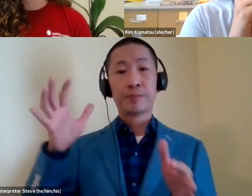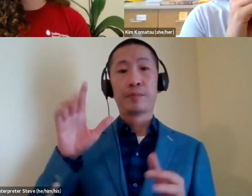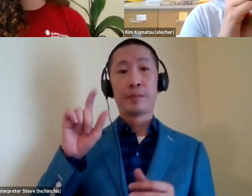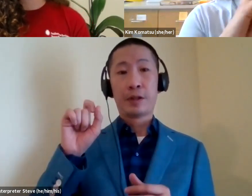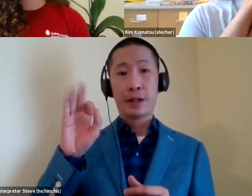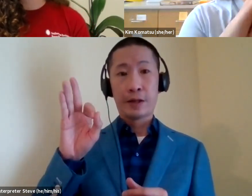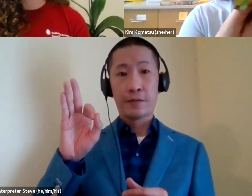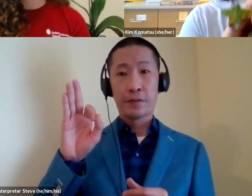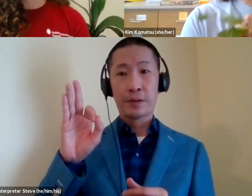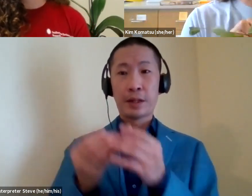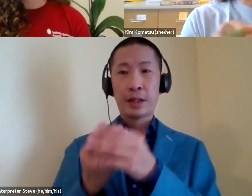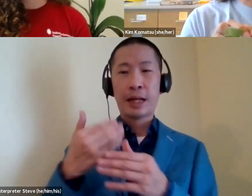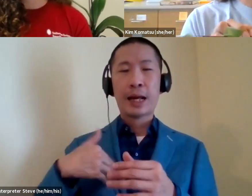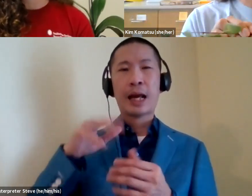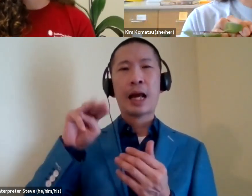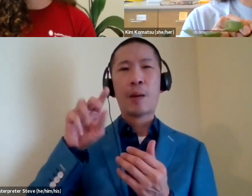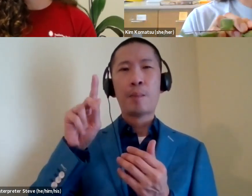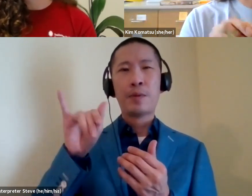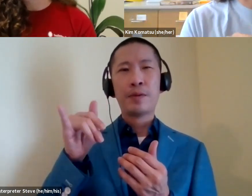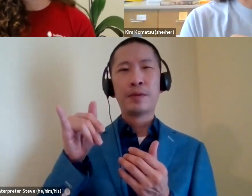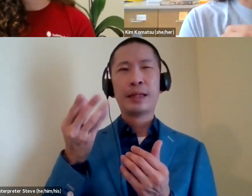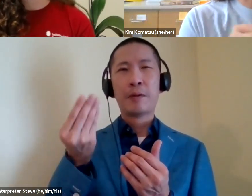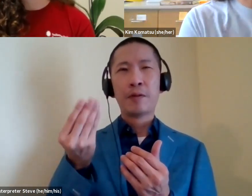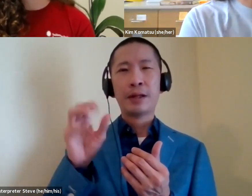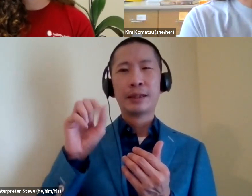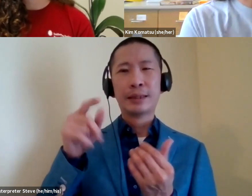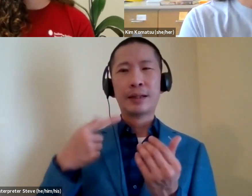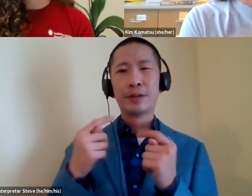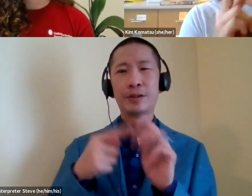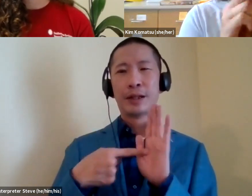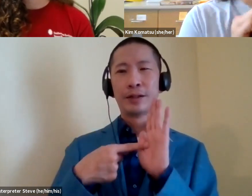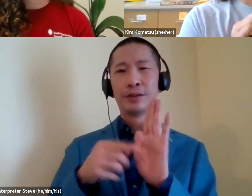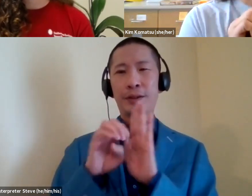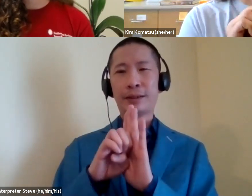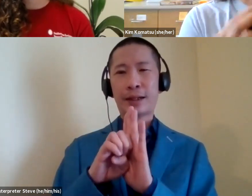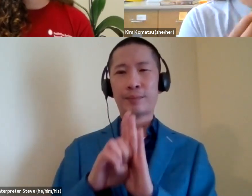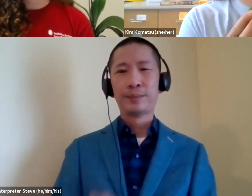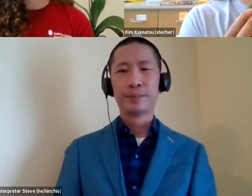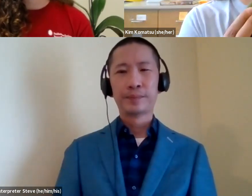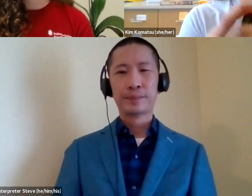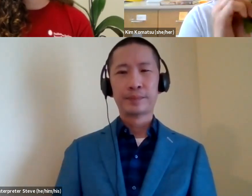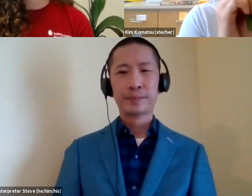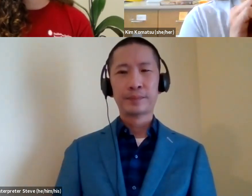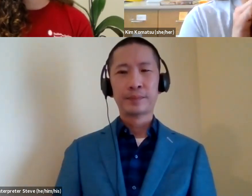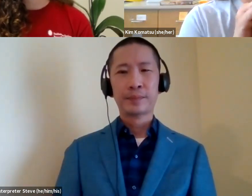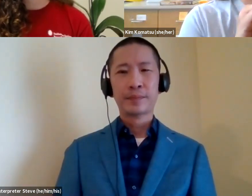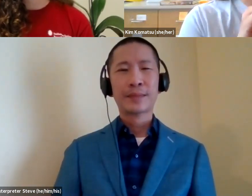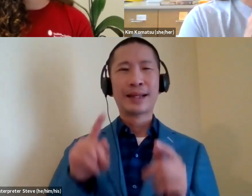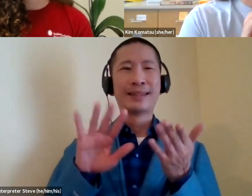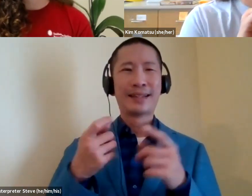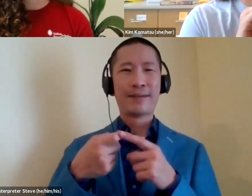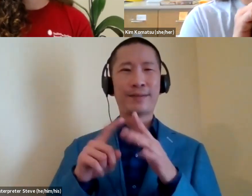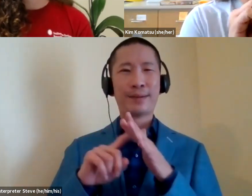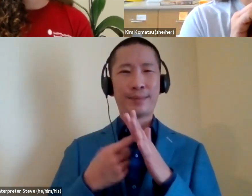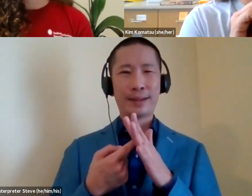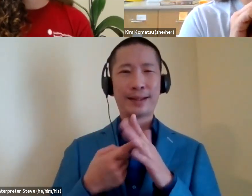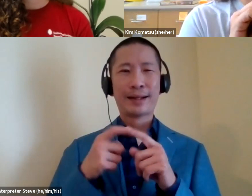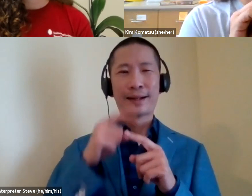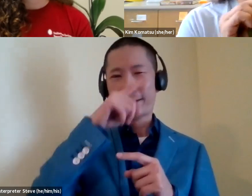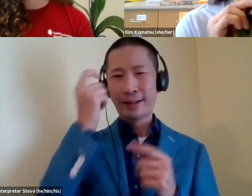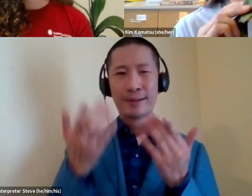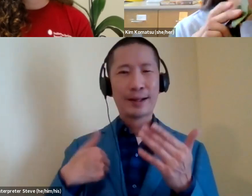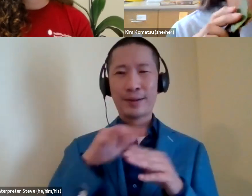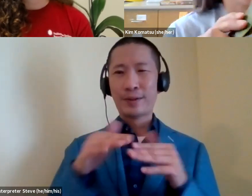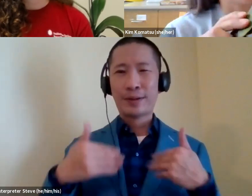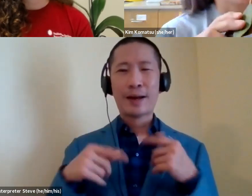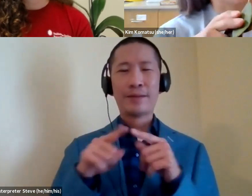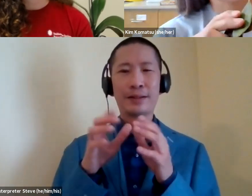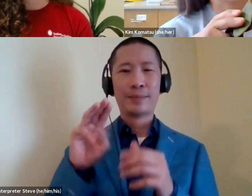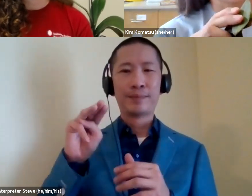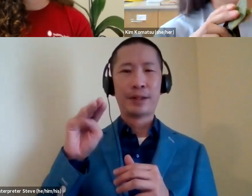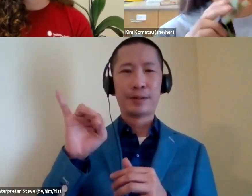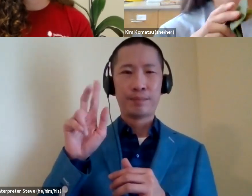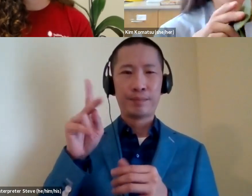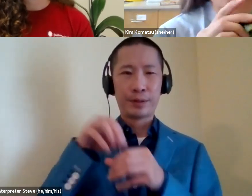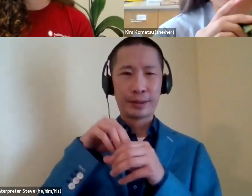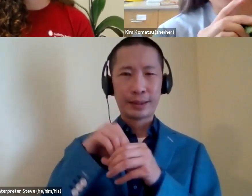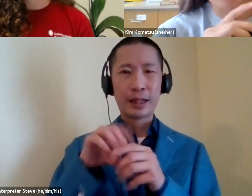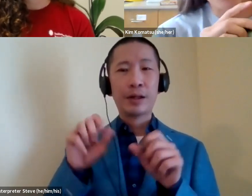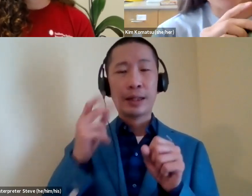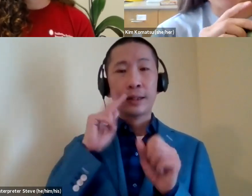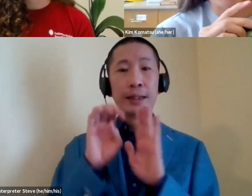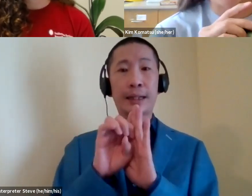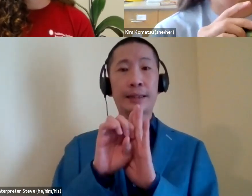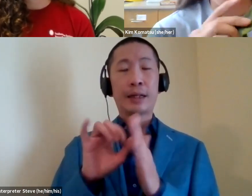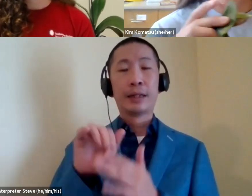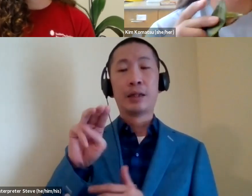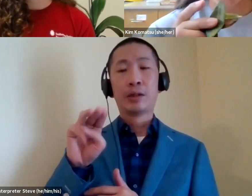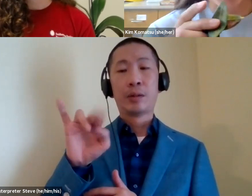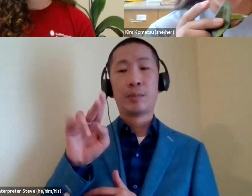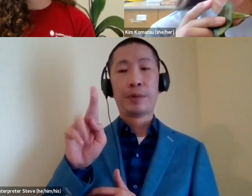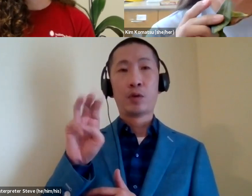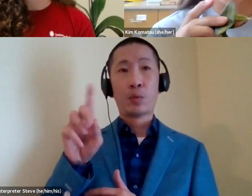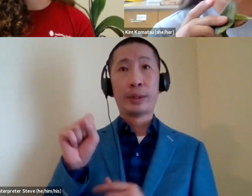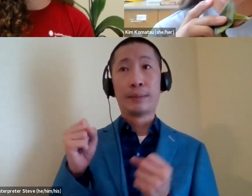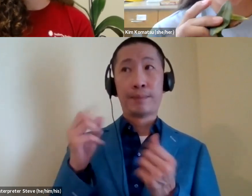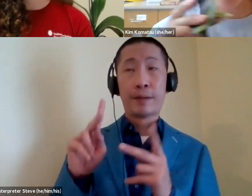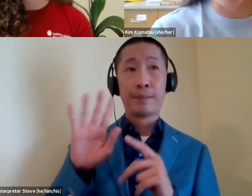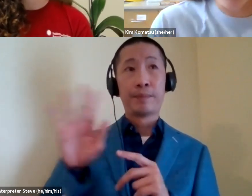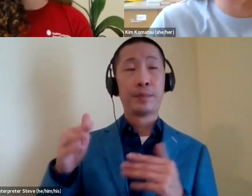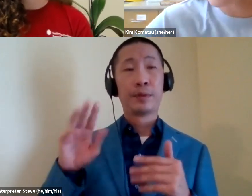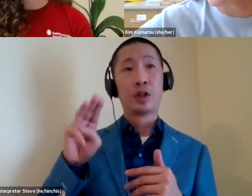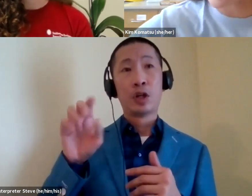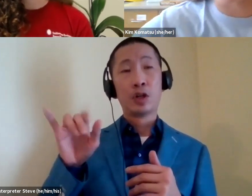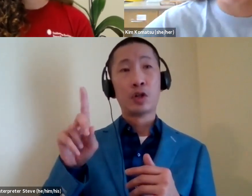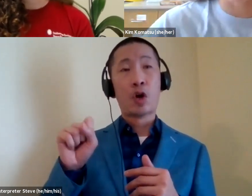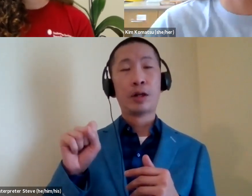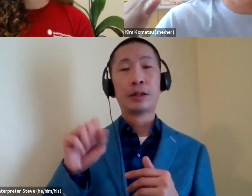Kim Komatsu (she/her): the plant has milky sap. Let's see if I can get a good example here, this is a plant that's dying from the beginning of the summer, so we might not have as much milk, but you can see examples of these milk weeds in many people's yards. Monarch butterflies like to eat them so